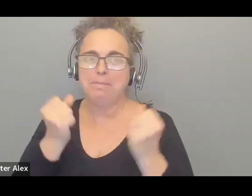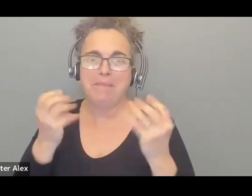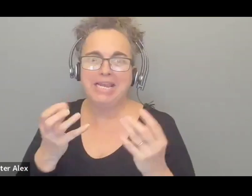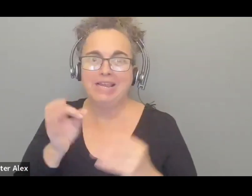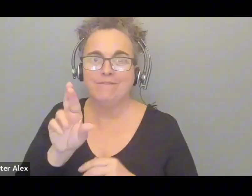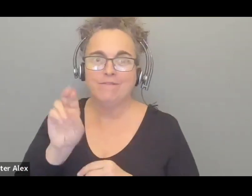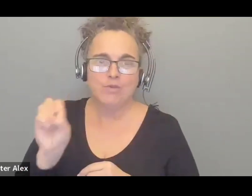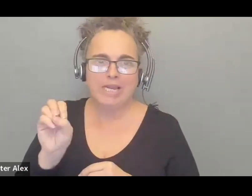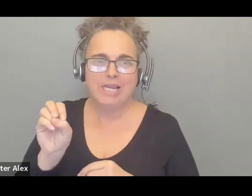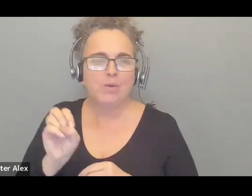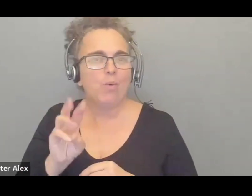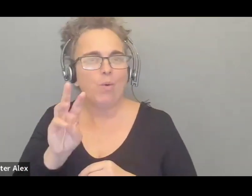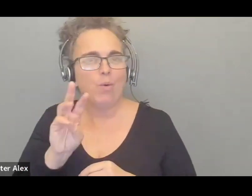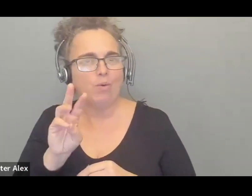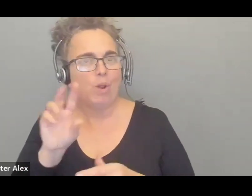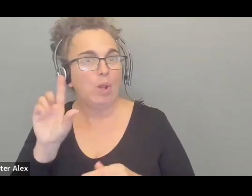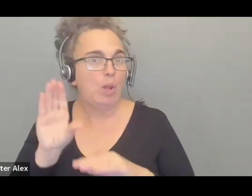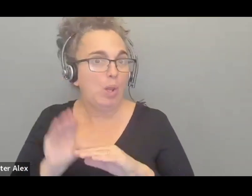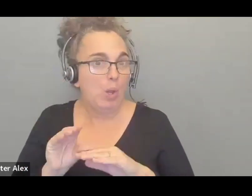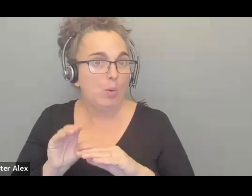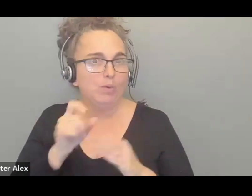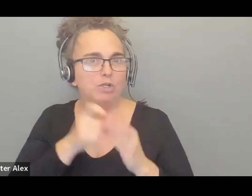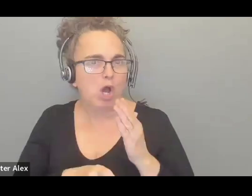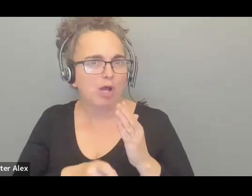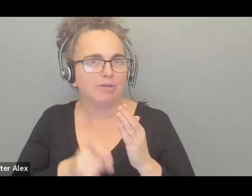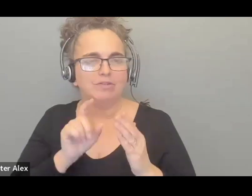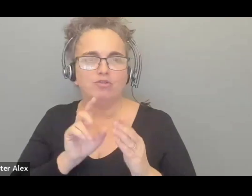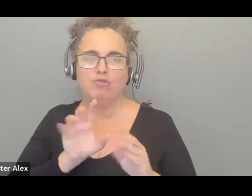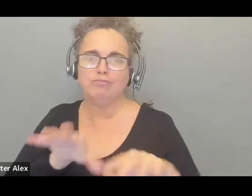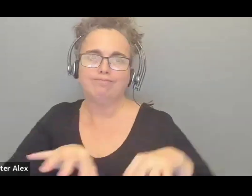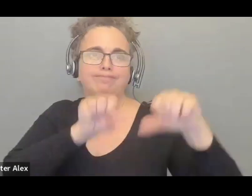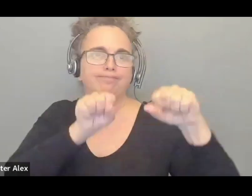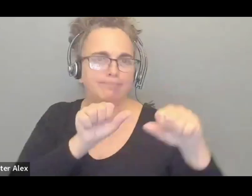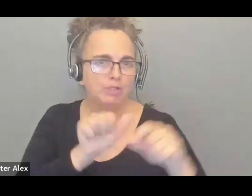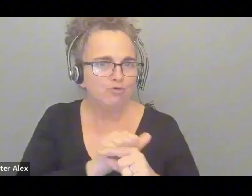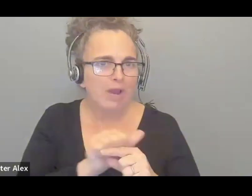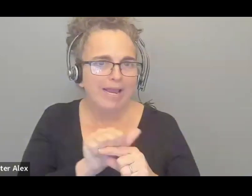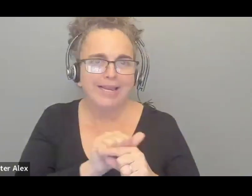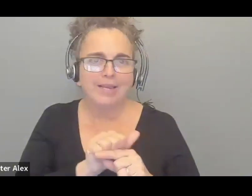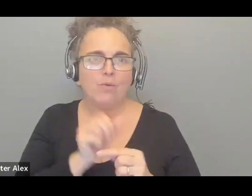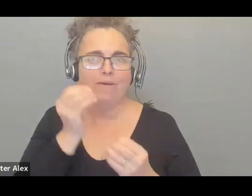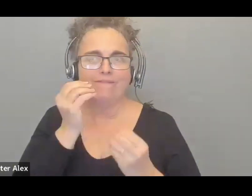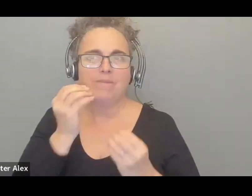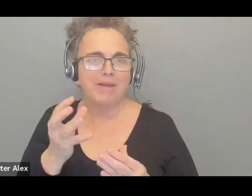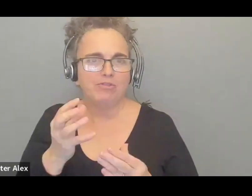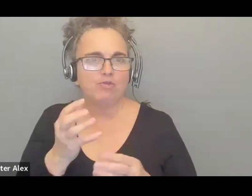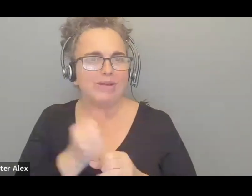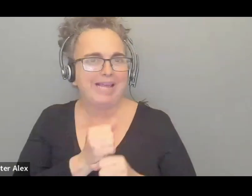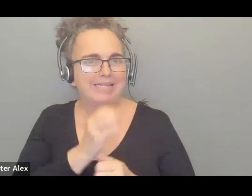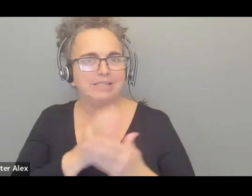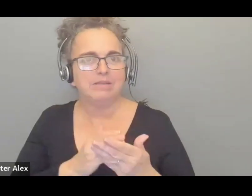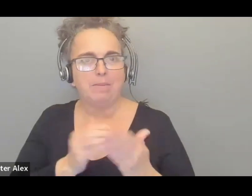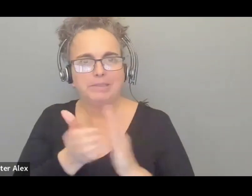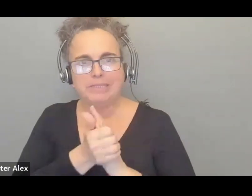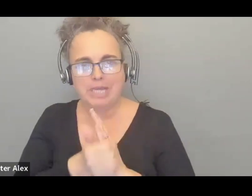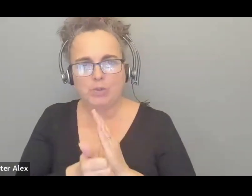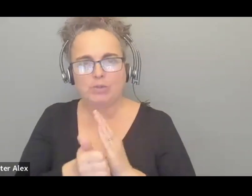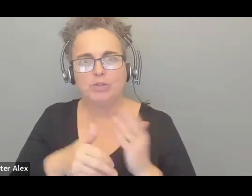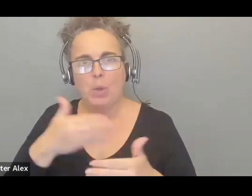or very low cost places for training and information to try and get some of those skills going there,